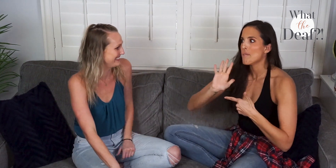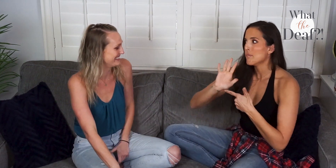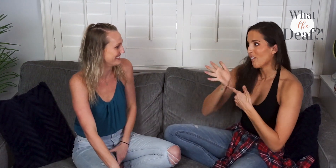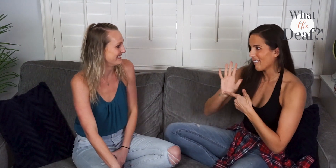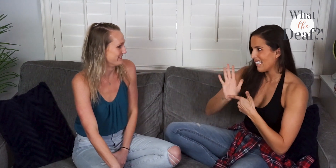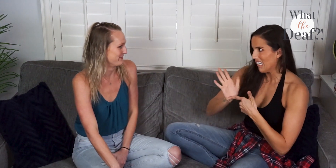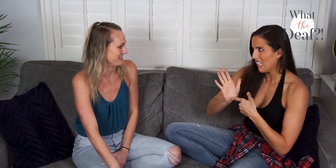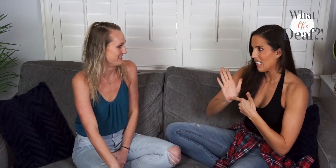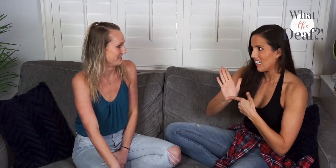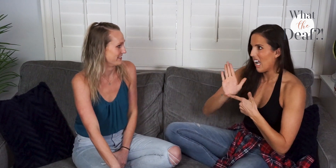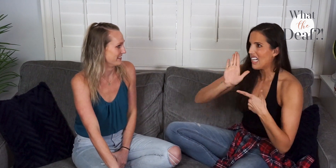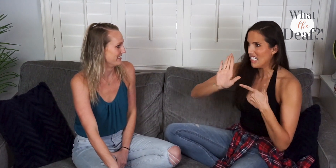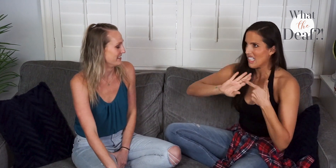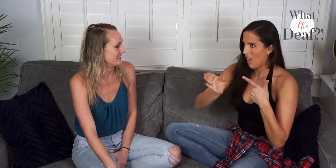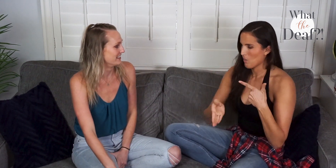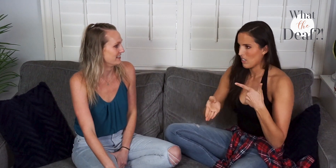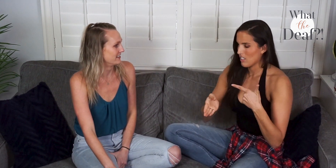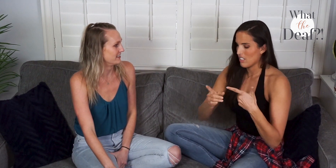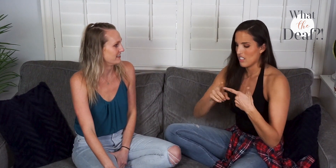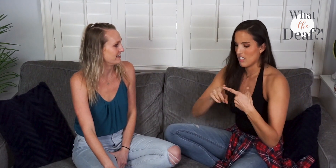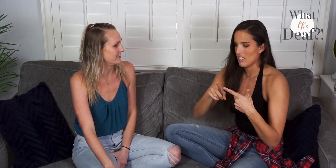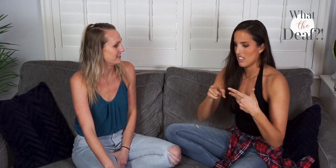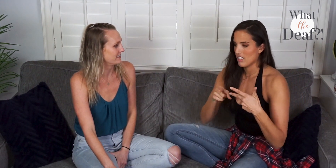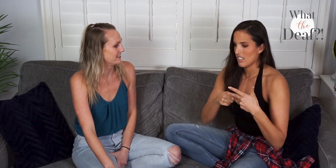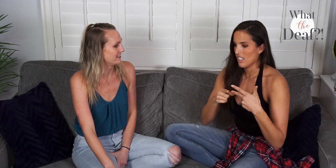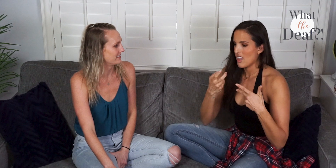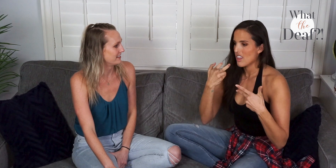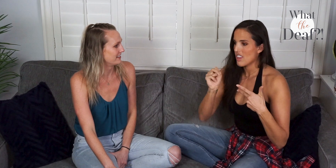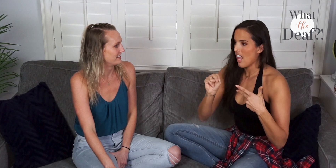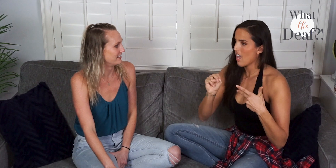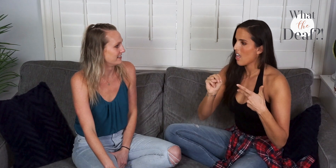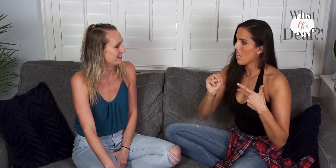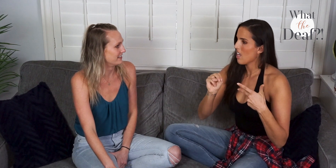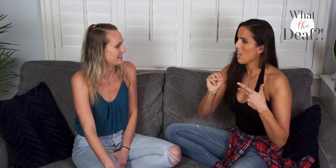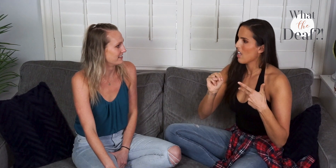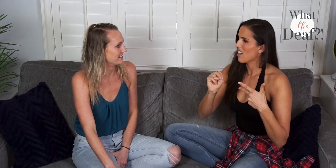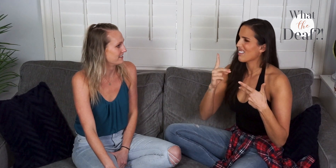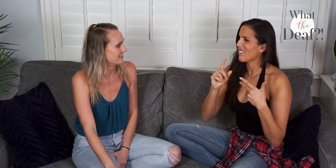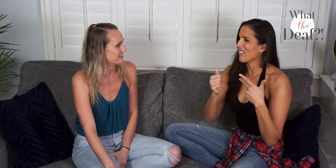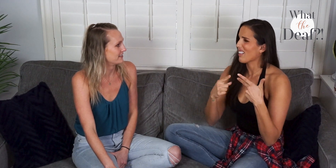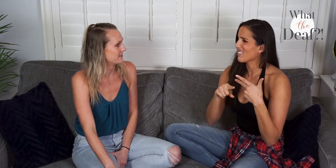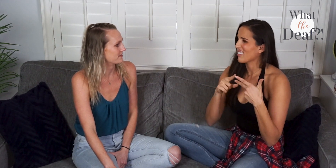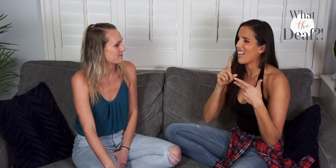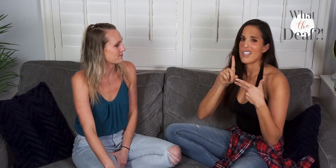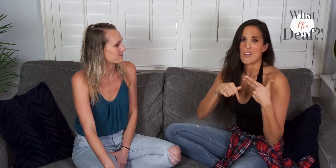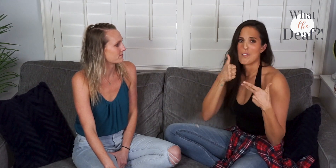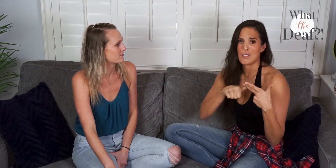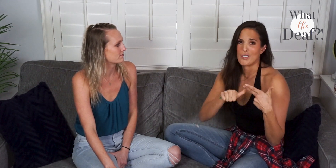And then the second option was a movie at his house. And then there was a third option. I can't really remember.